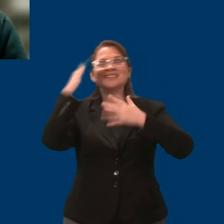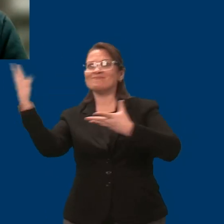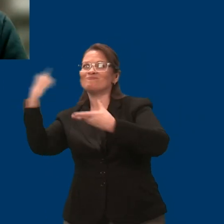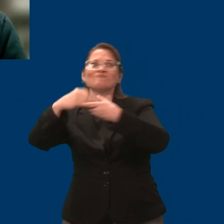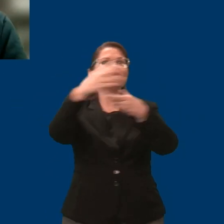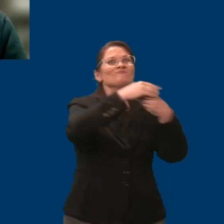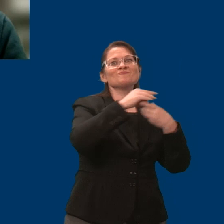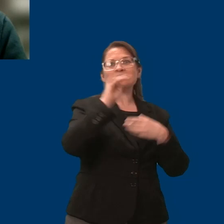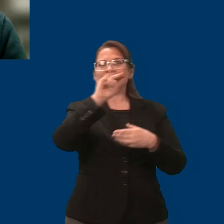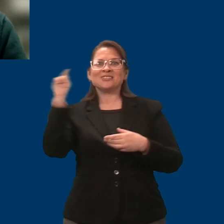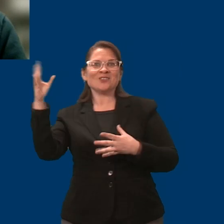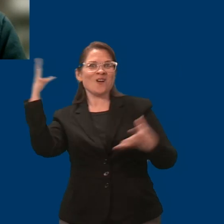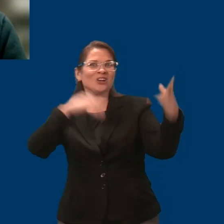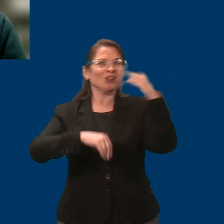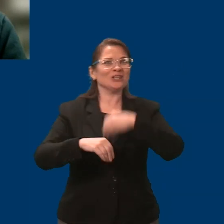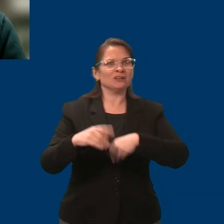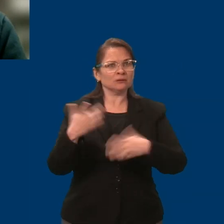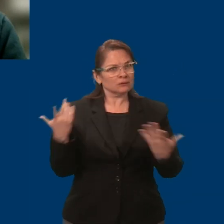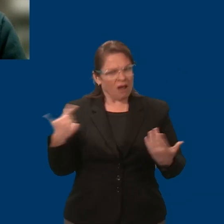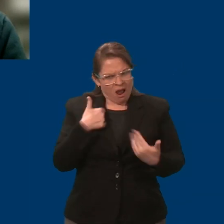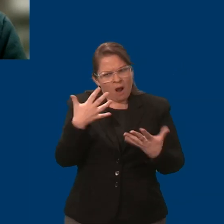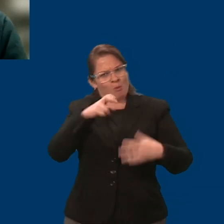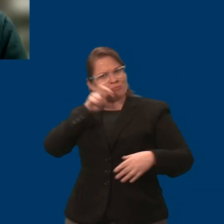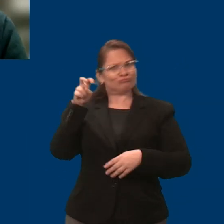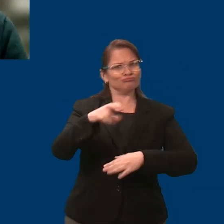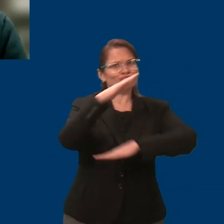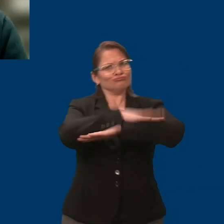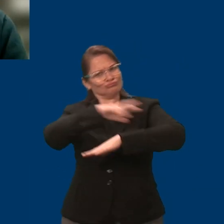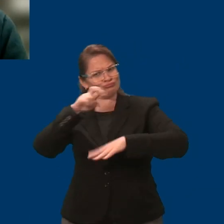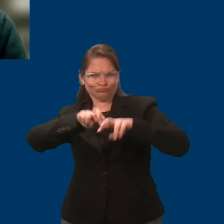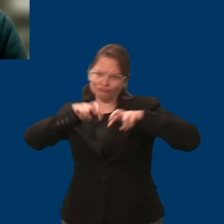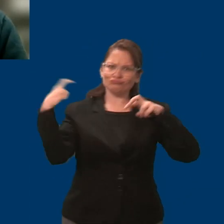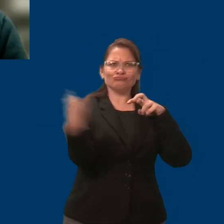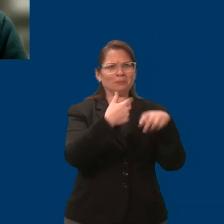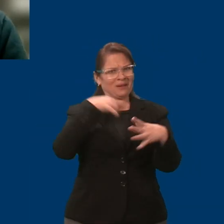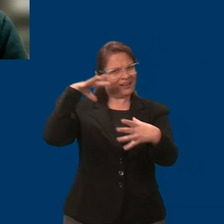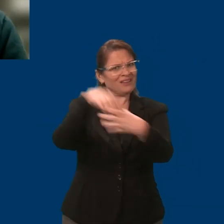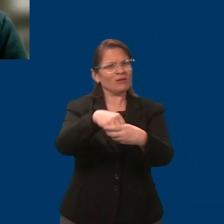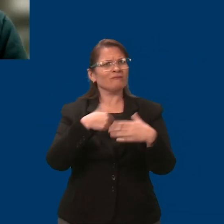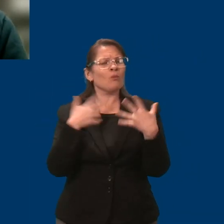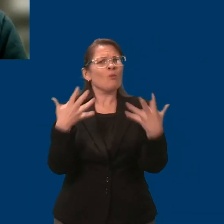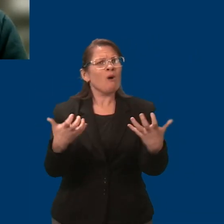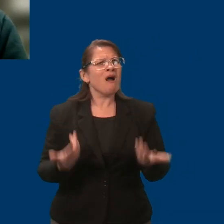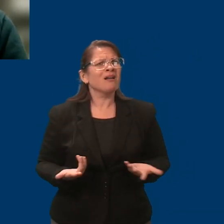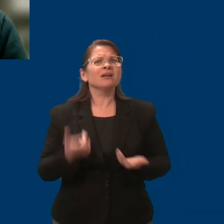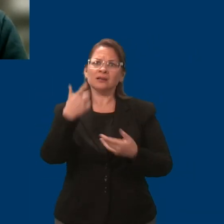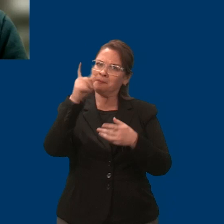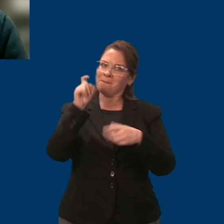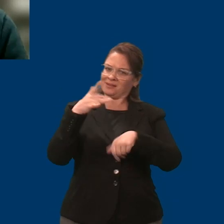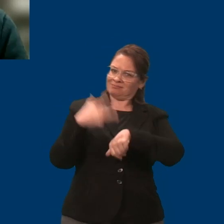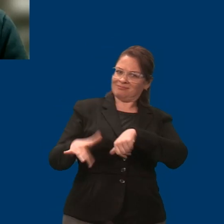Trust me, you just need to create the space. I'll bring my own chair.